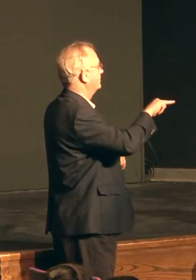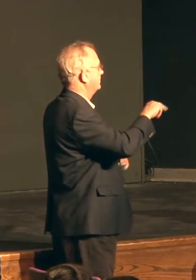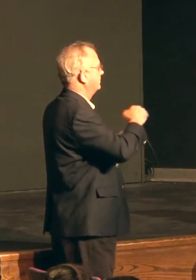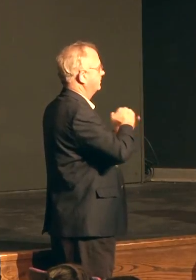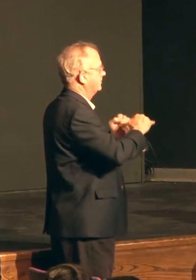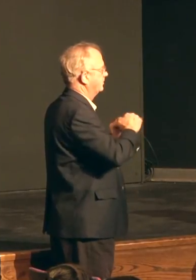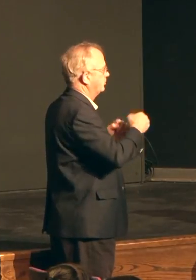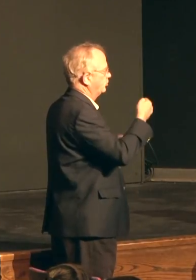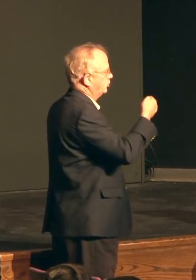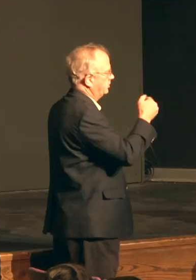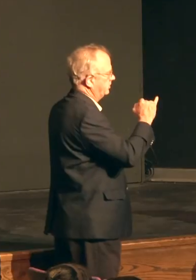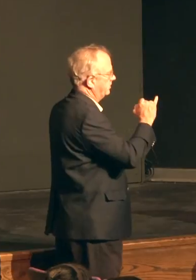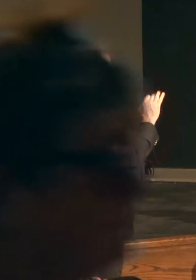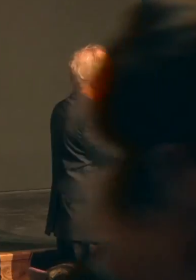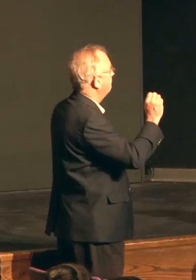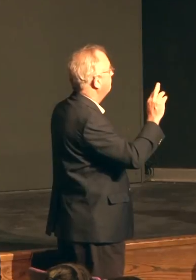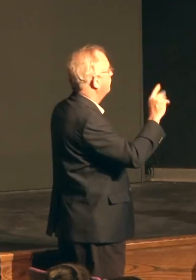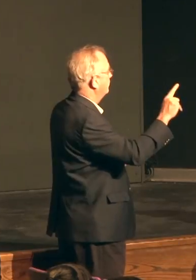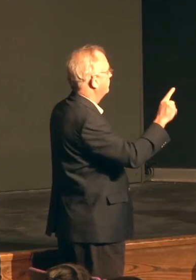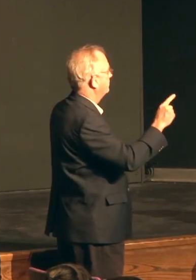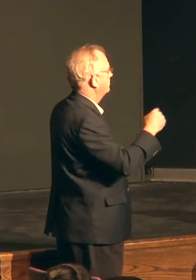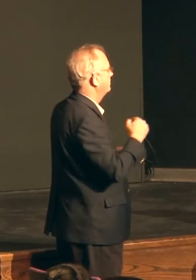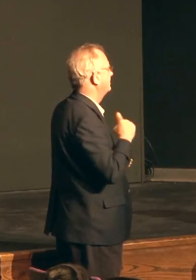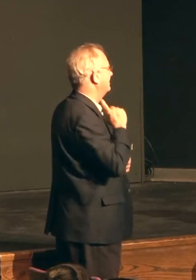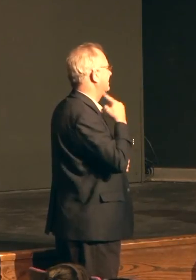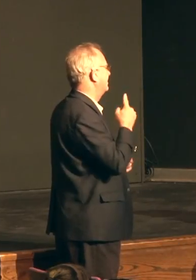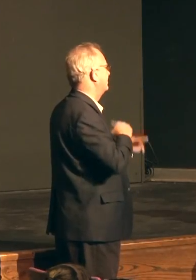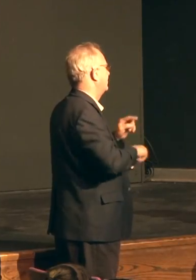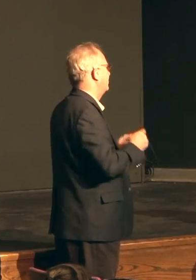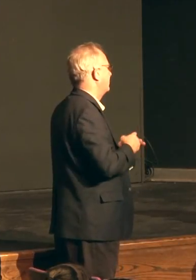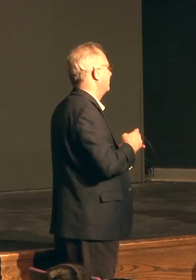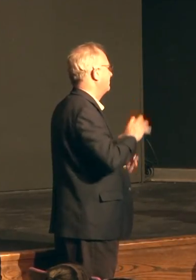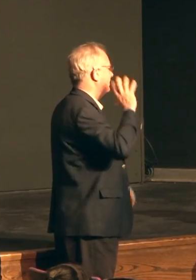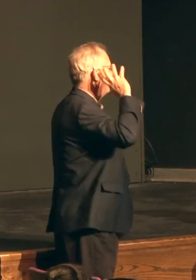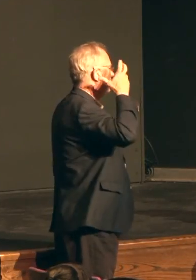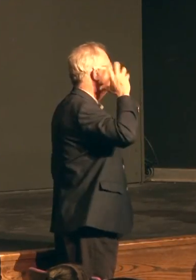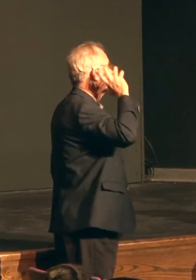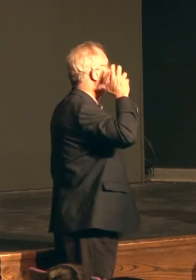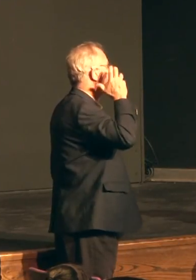my name is Allen Gifford is the last name, this